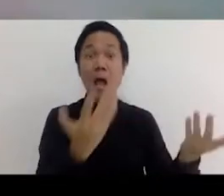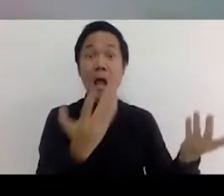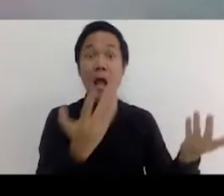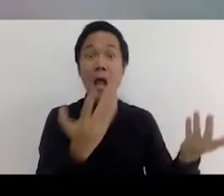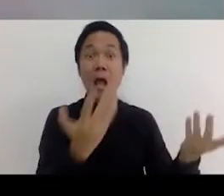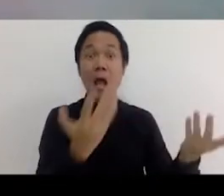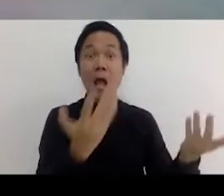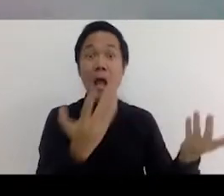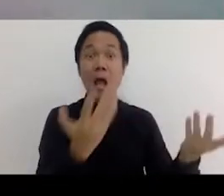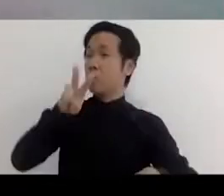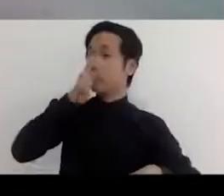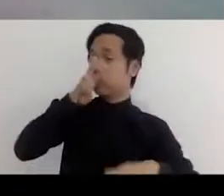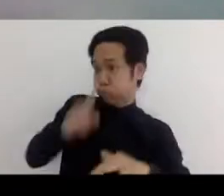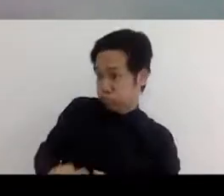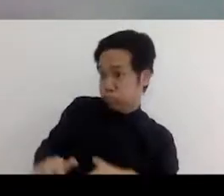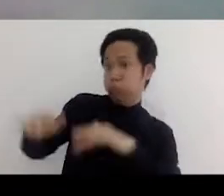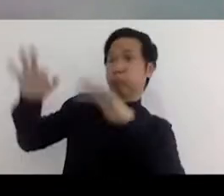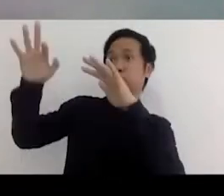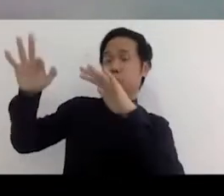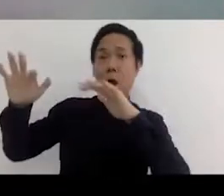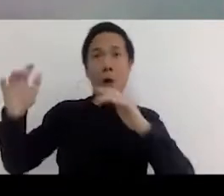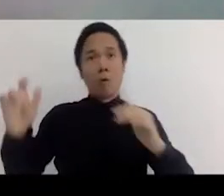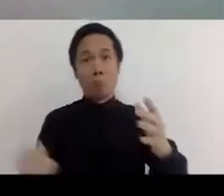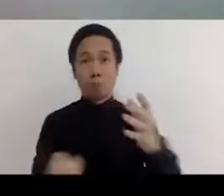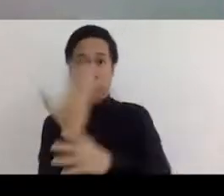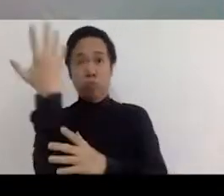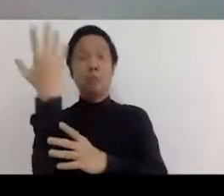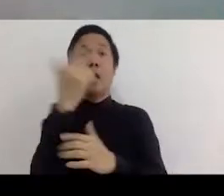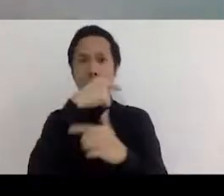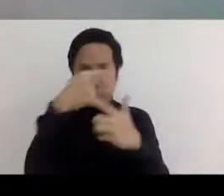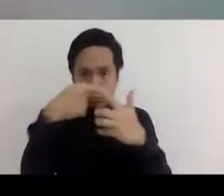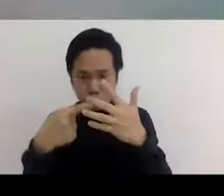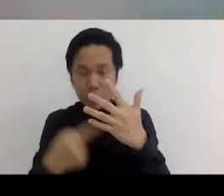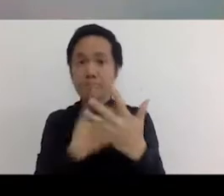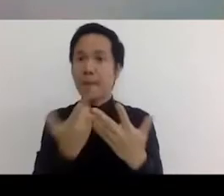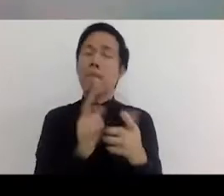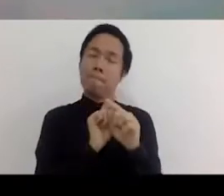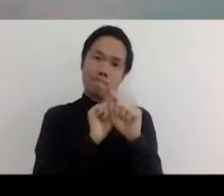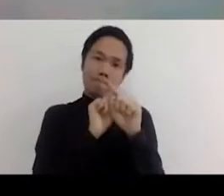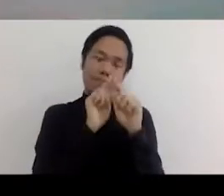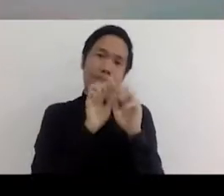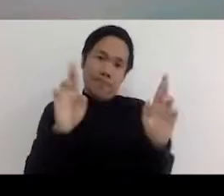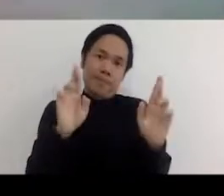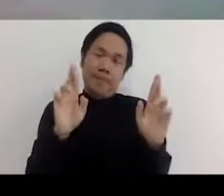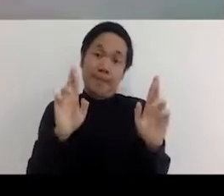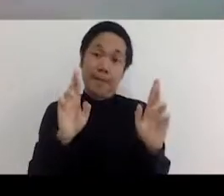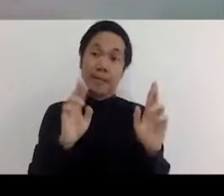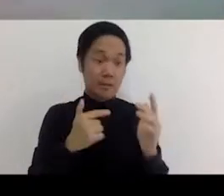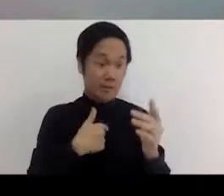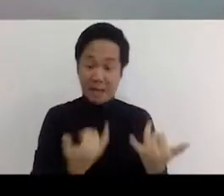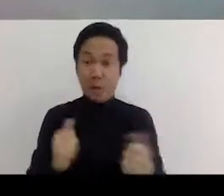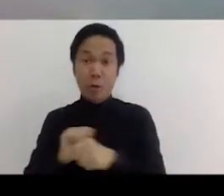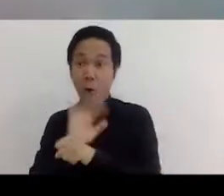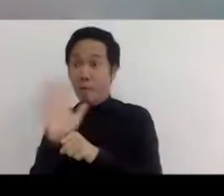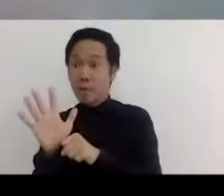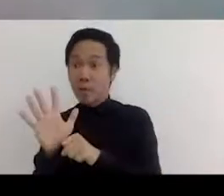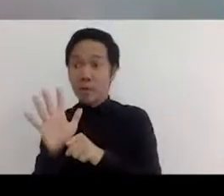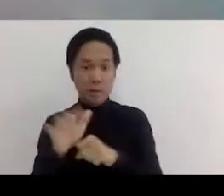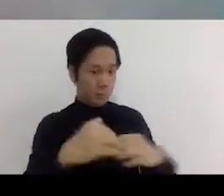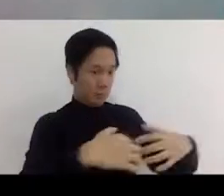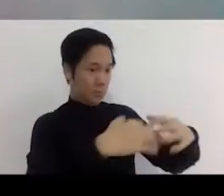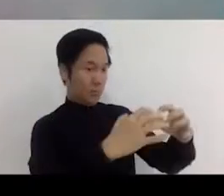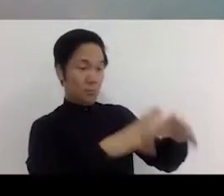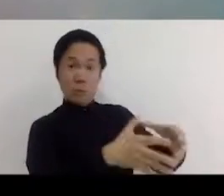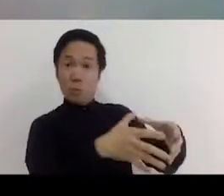livelihoods, education, health, the sub-cluster on gender-based violence.